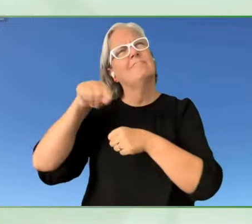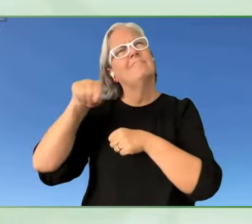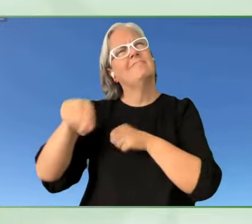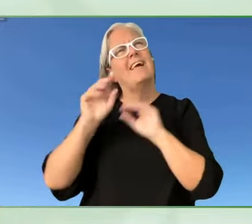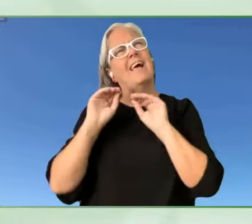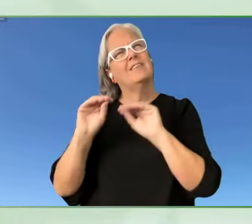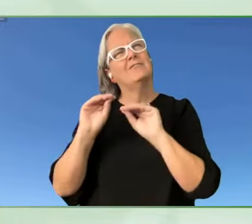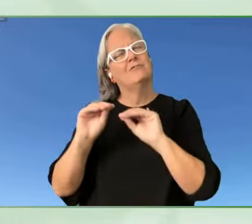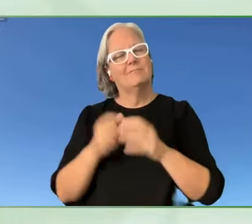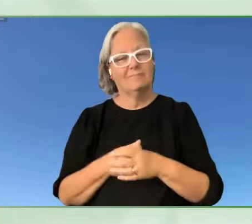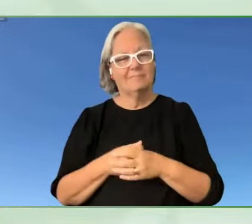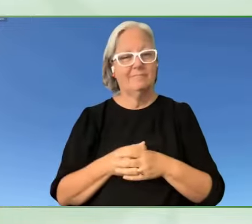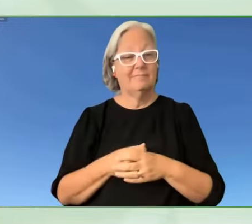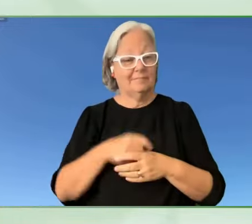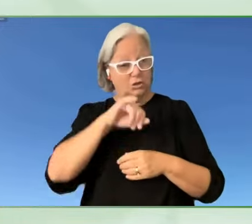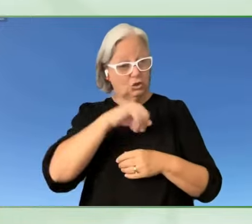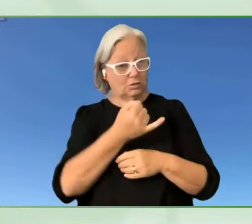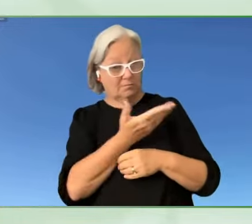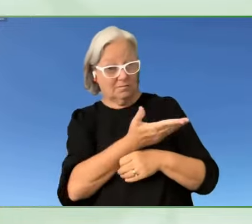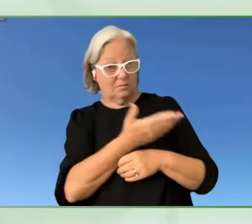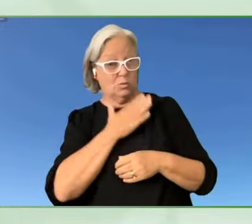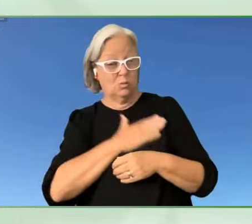for all children.